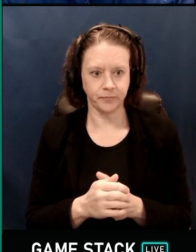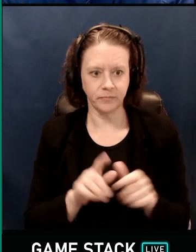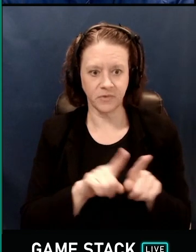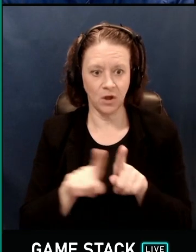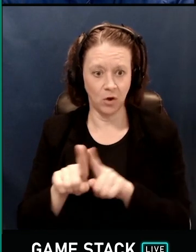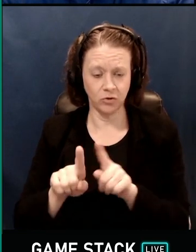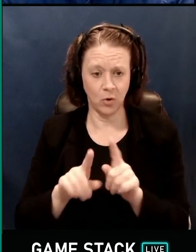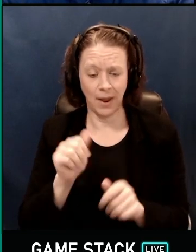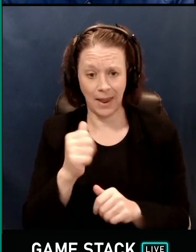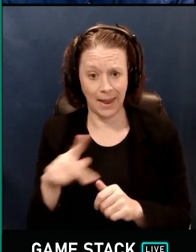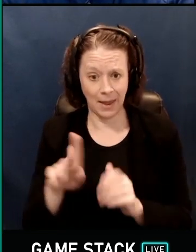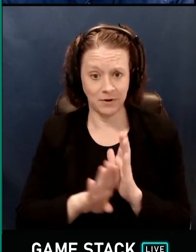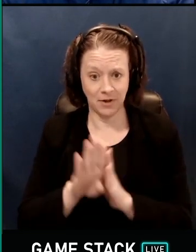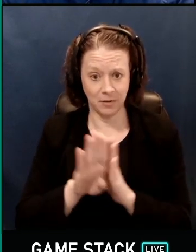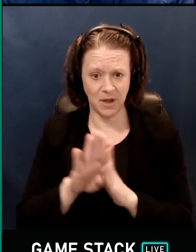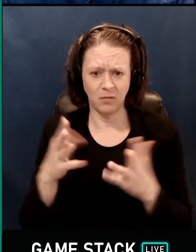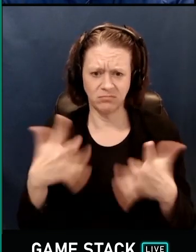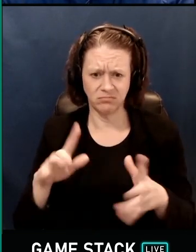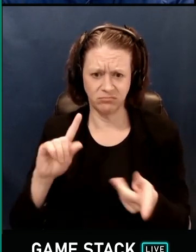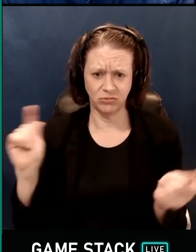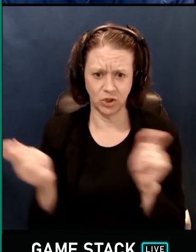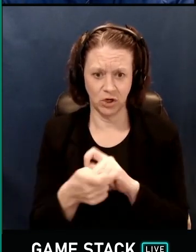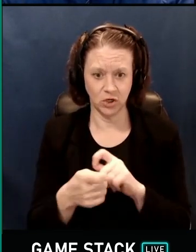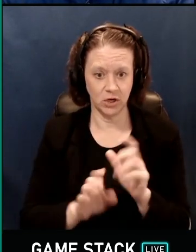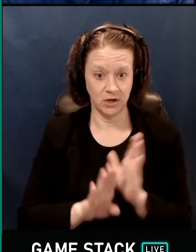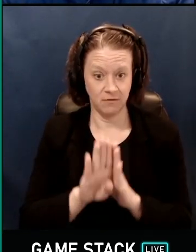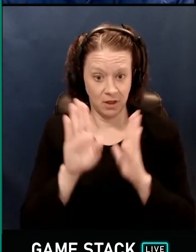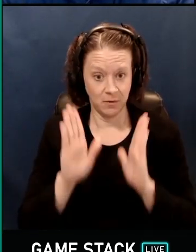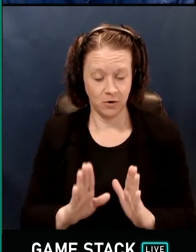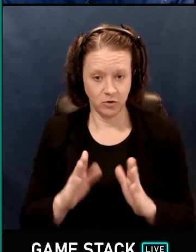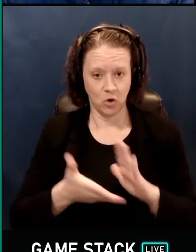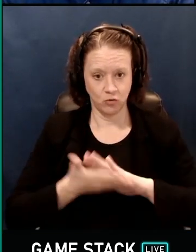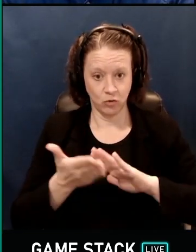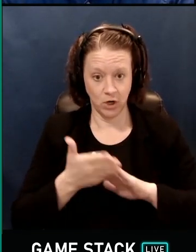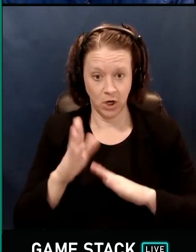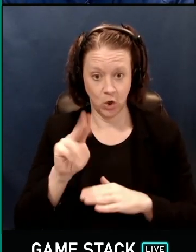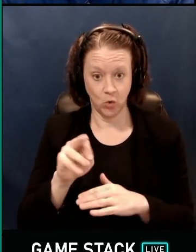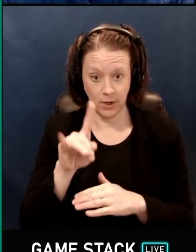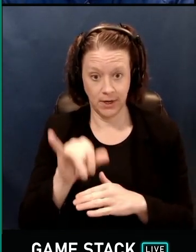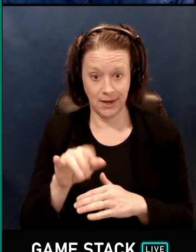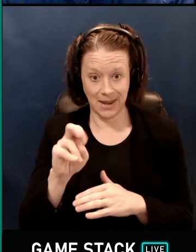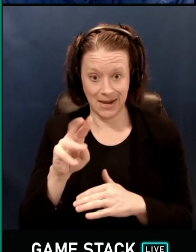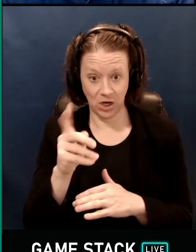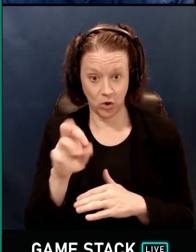Developers are running Unity editor at home, and using IT